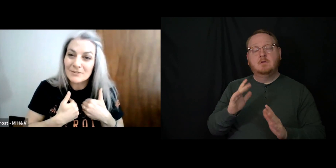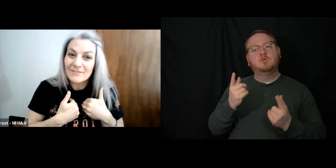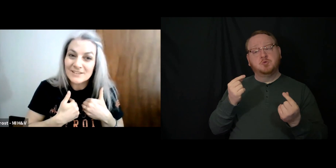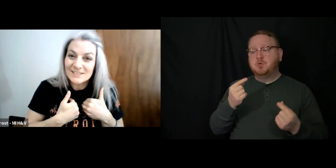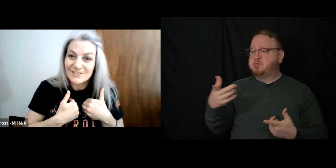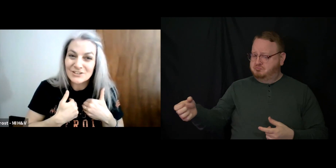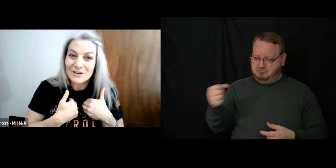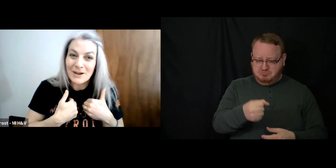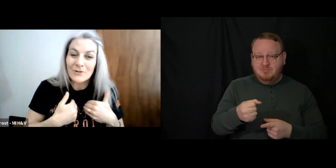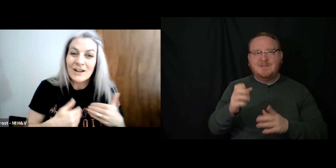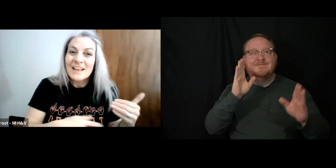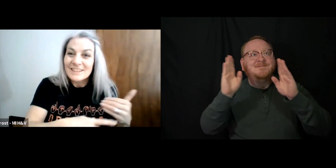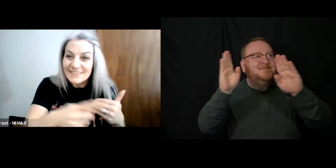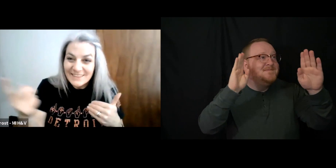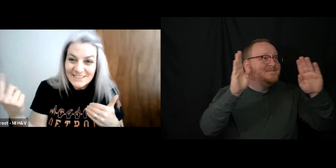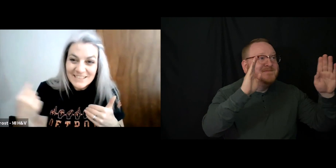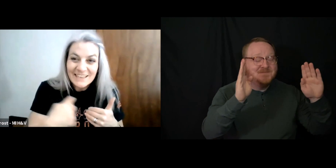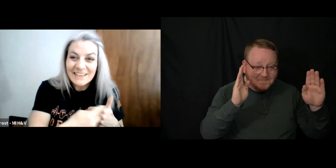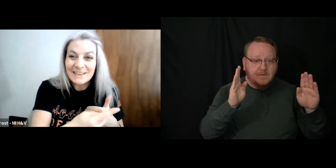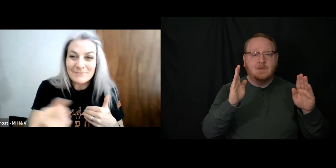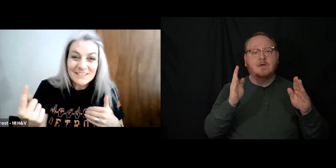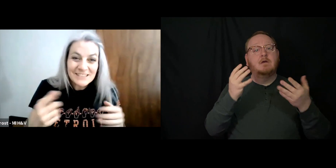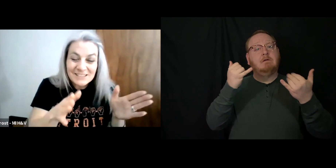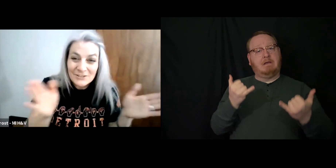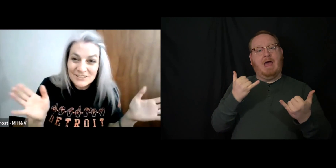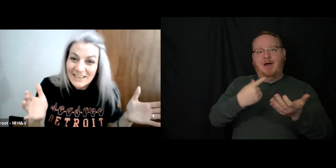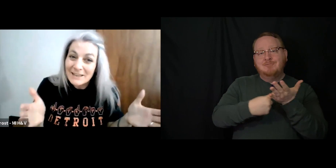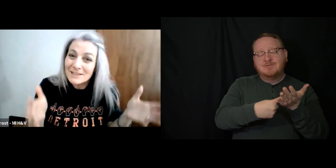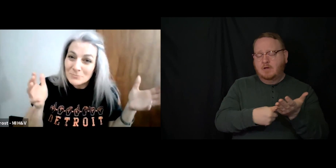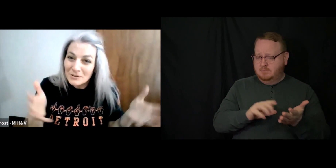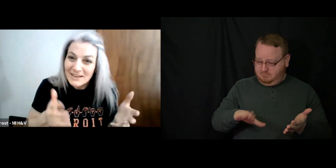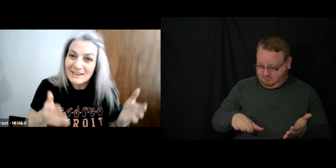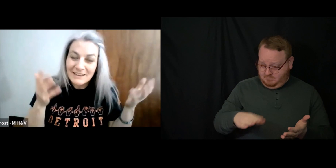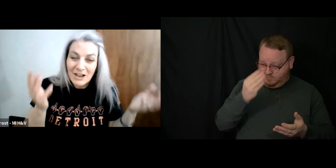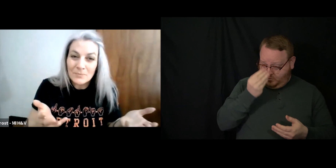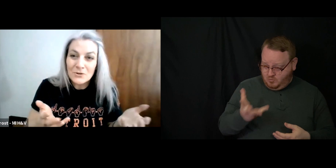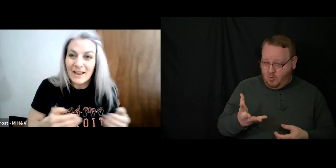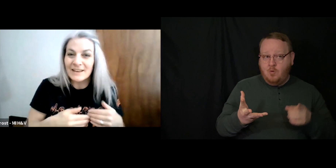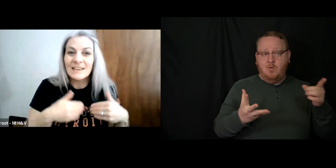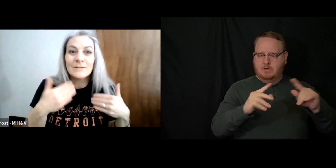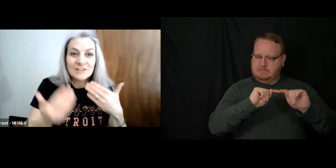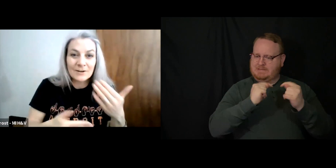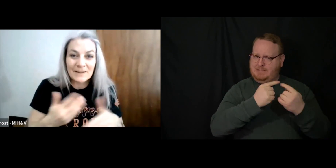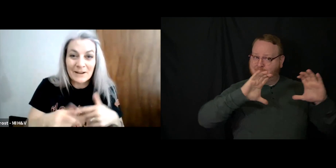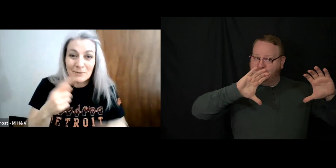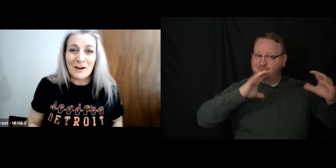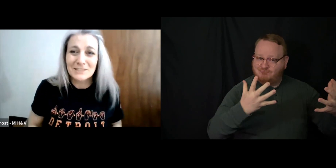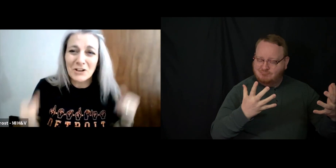able to have a discussion about his team this is your team that's working to help you and he started becoming the process.